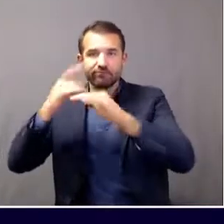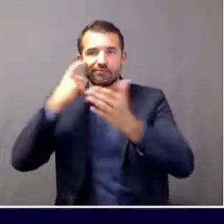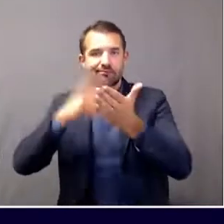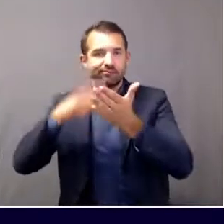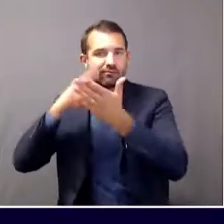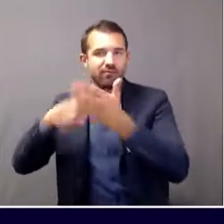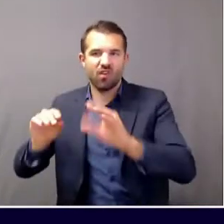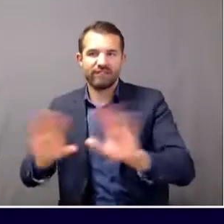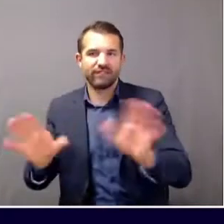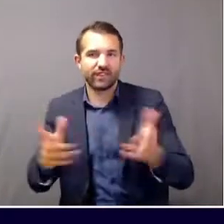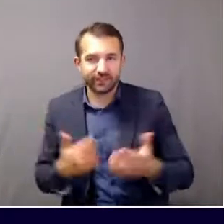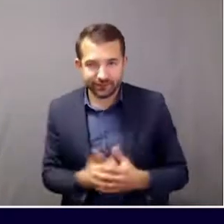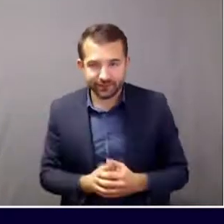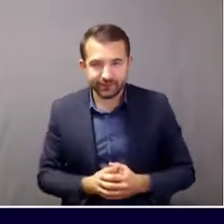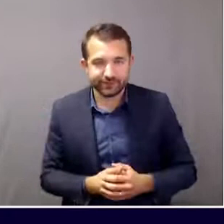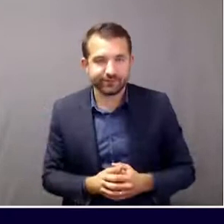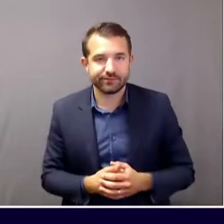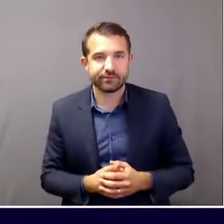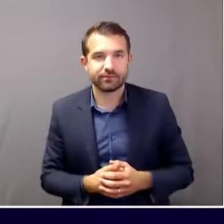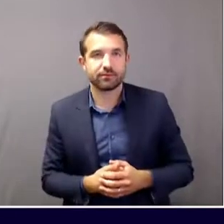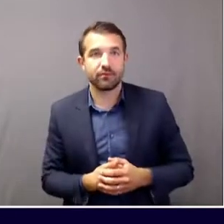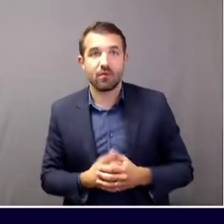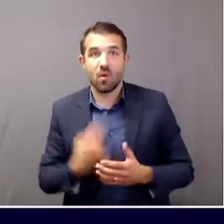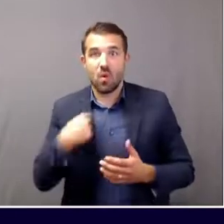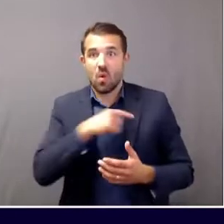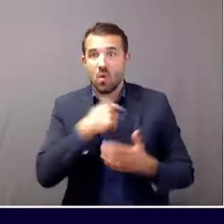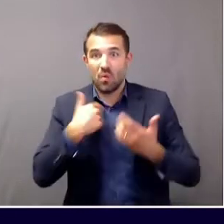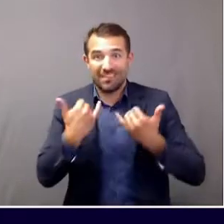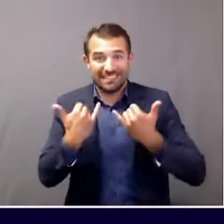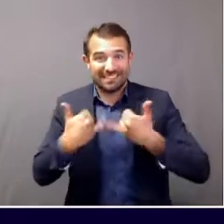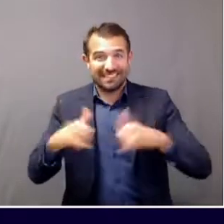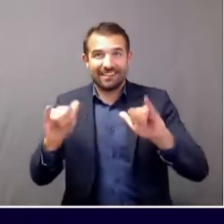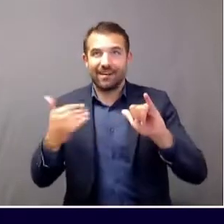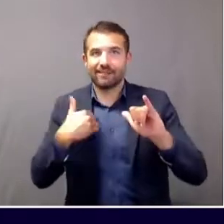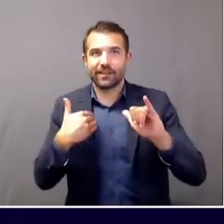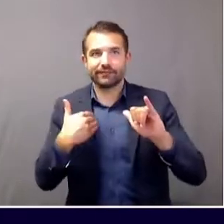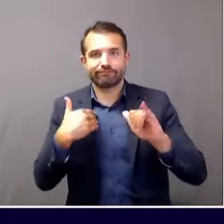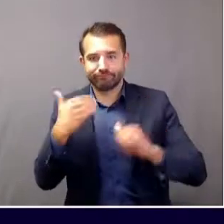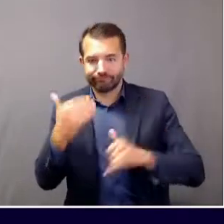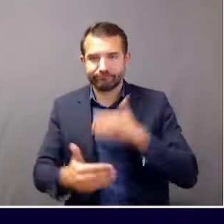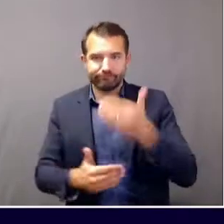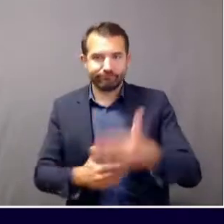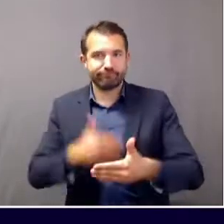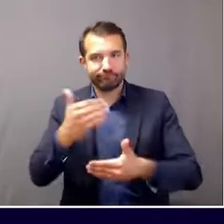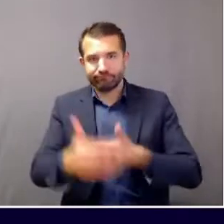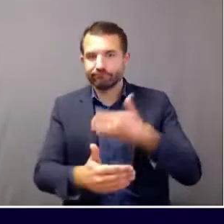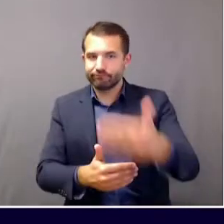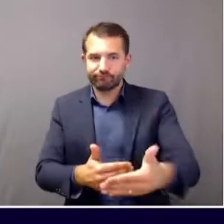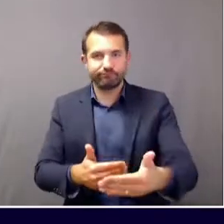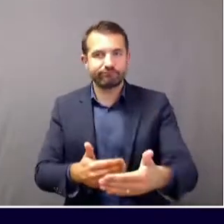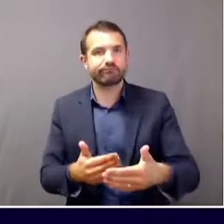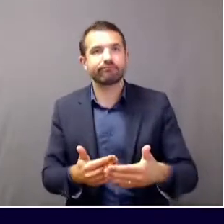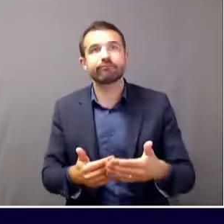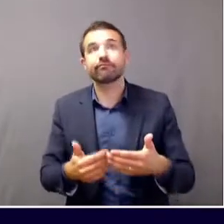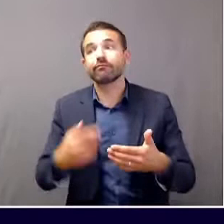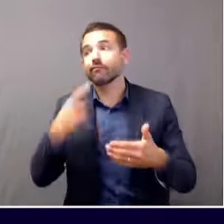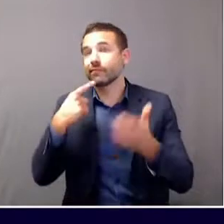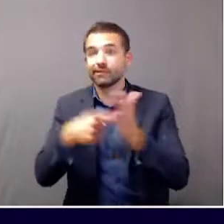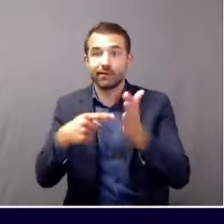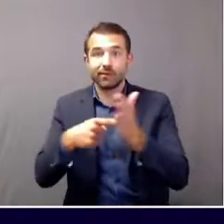we still have steps that are available to us short about